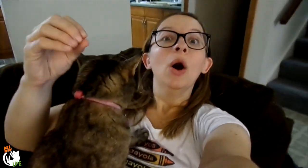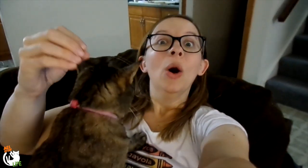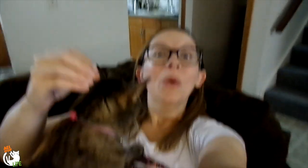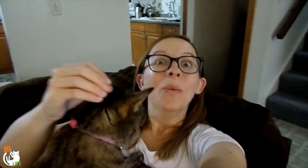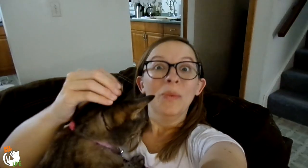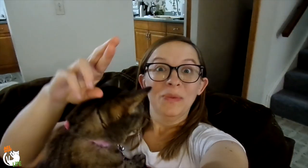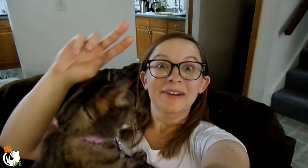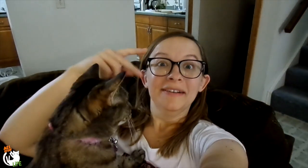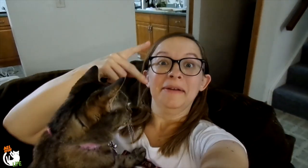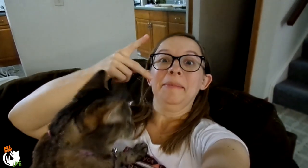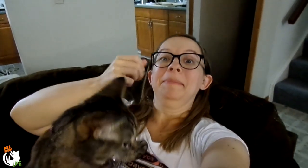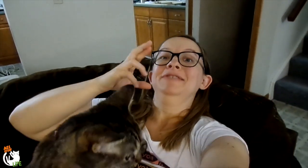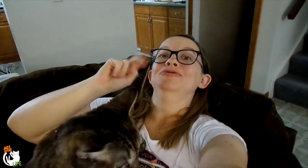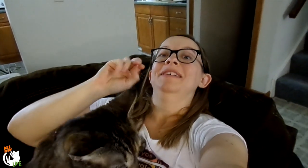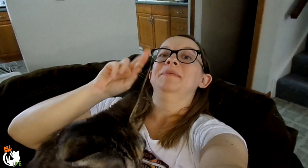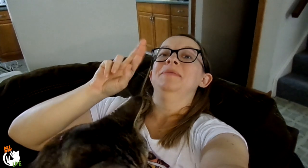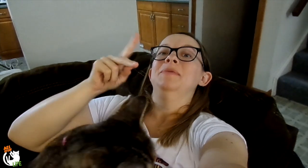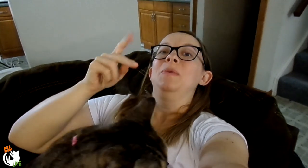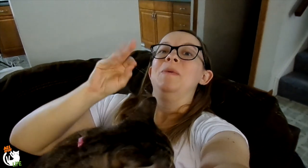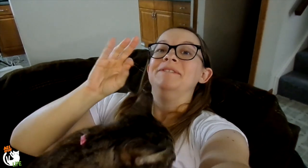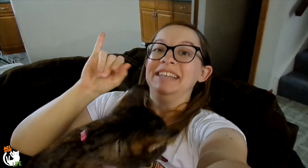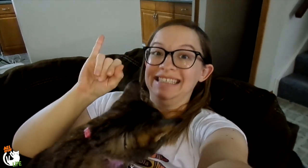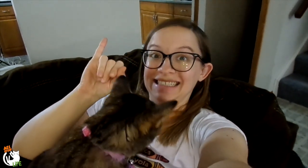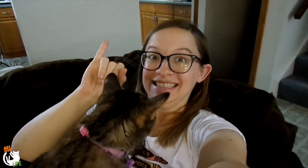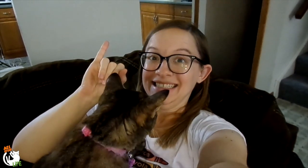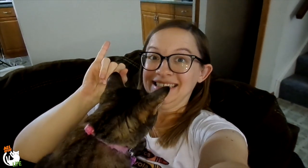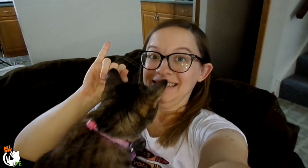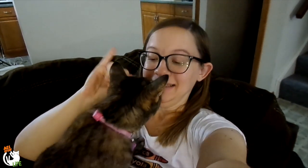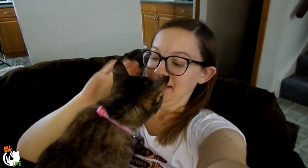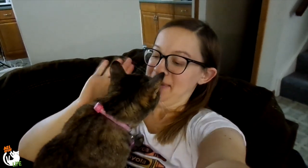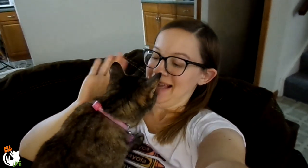Or through Patreon or Ko-fi.